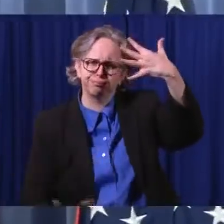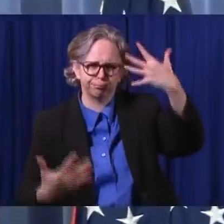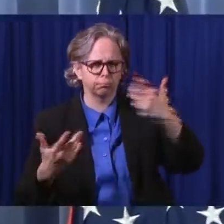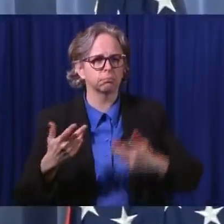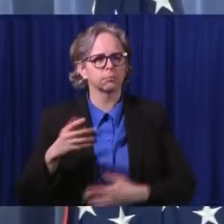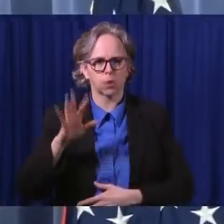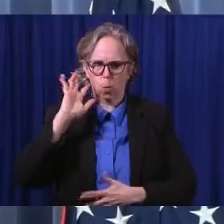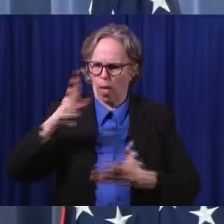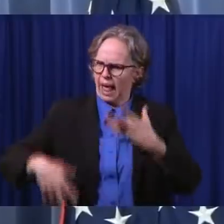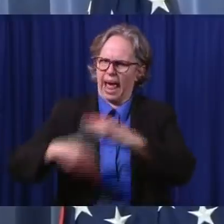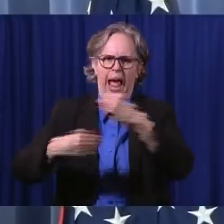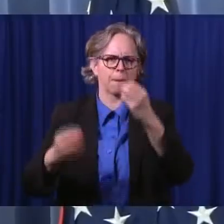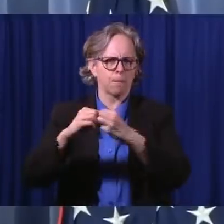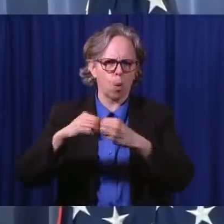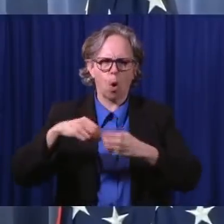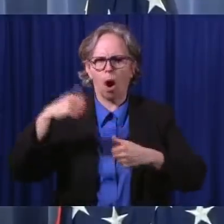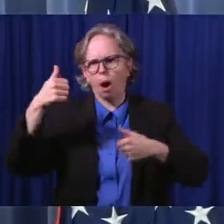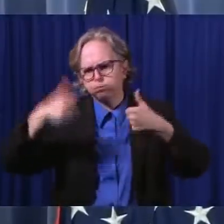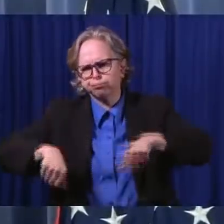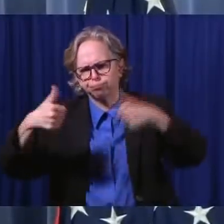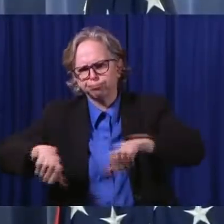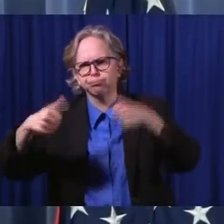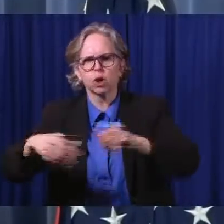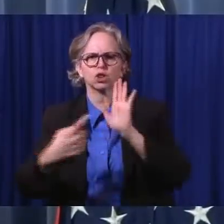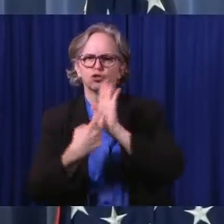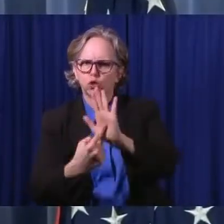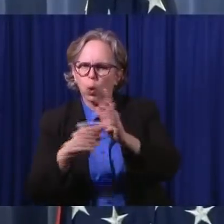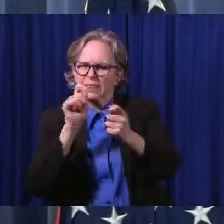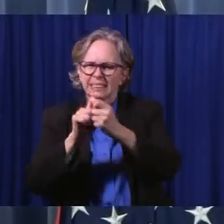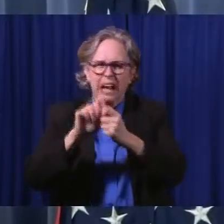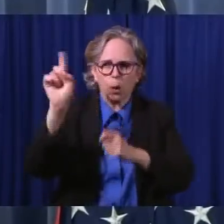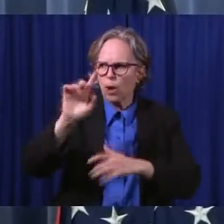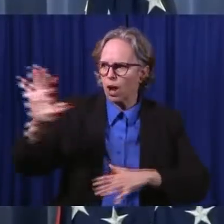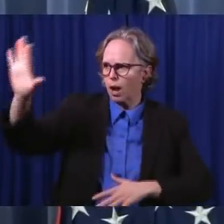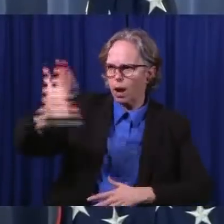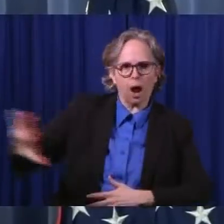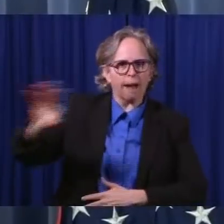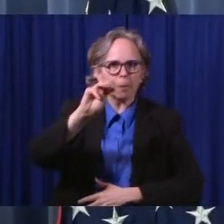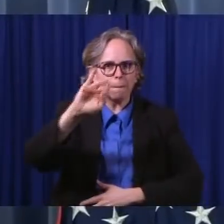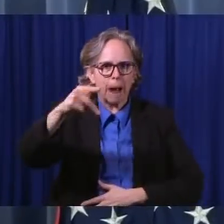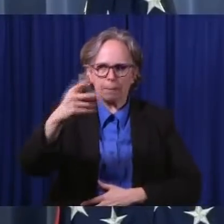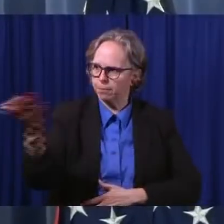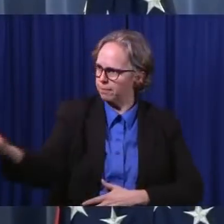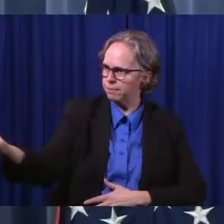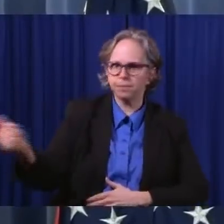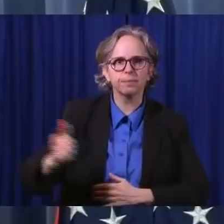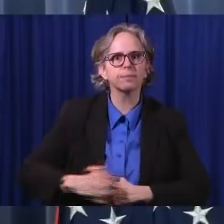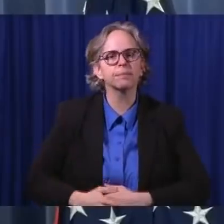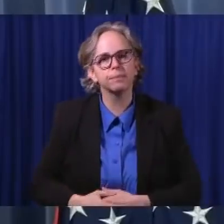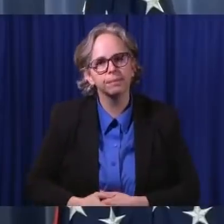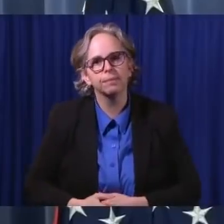TOWARDS A VACCINE. AND MORE OF THE PHARMACIES DECIDE TO DO